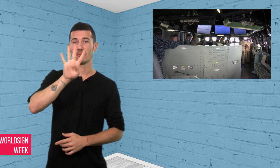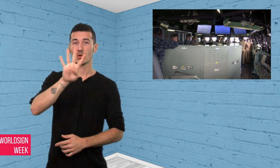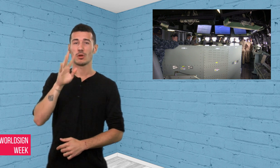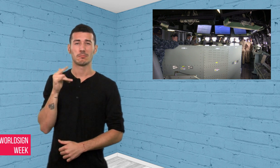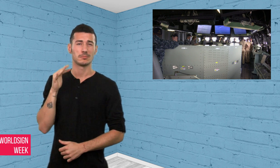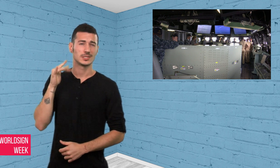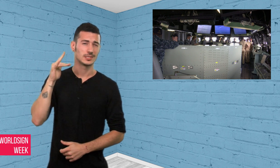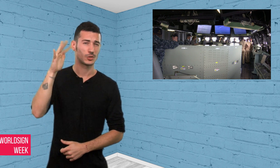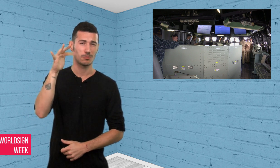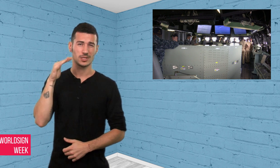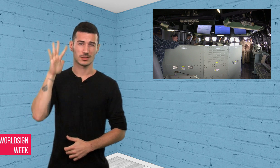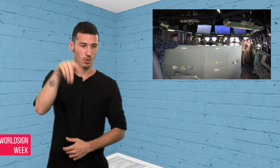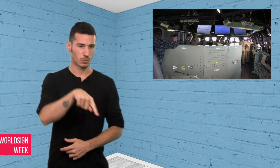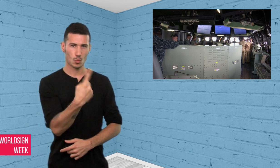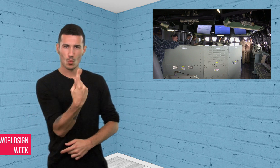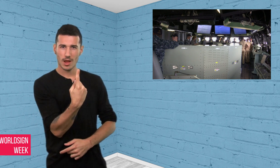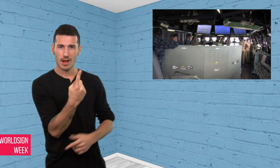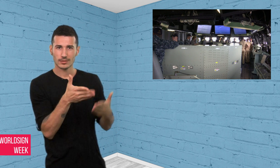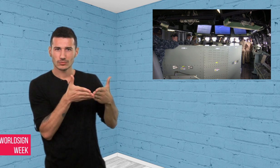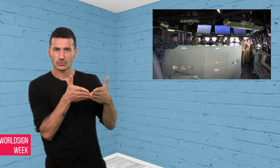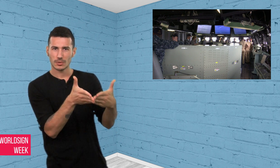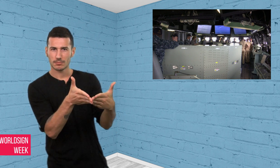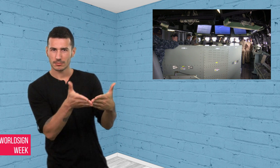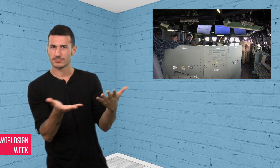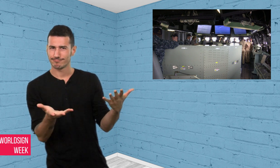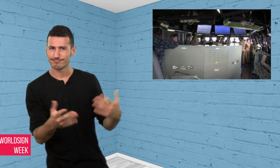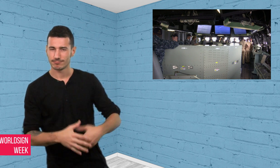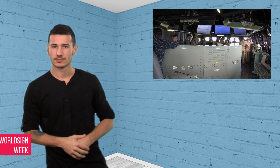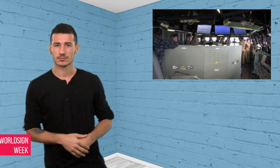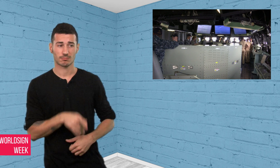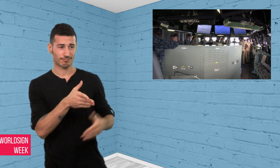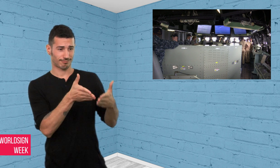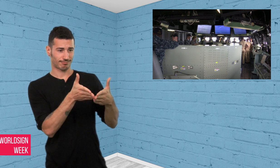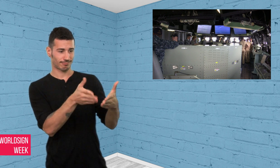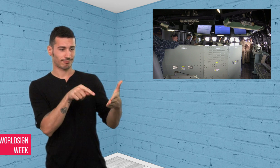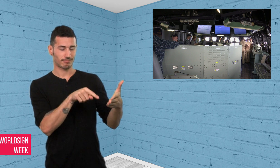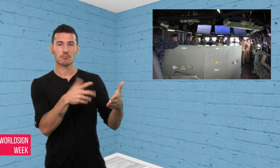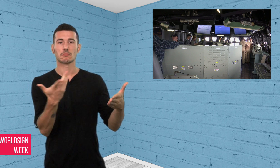To imagine how much money it is, it